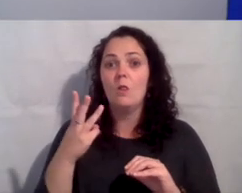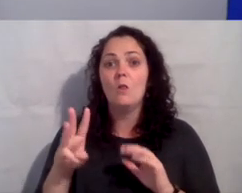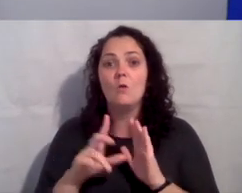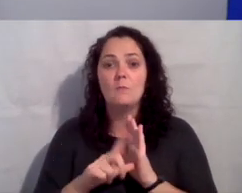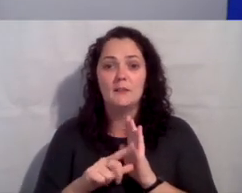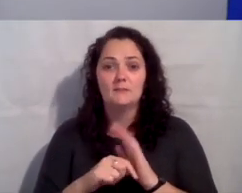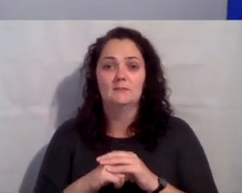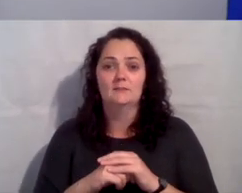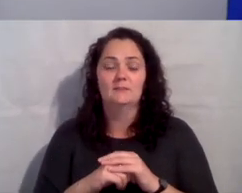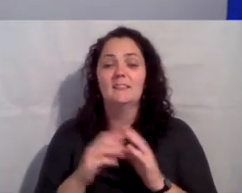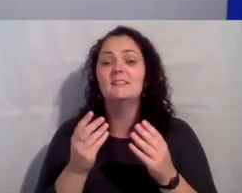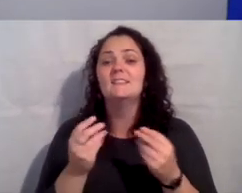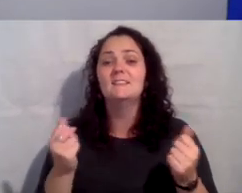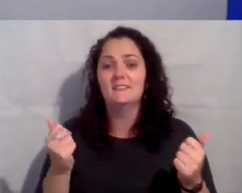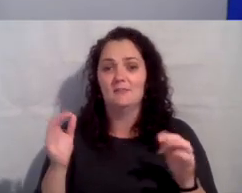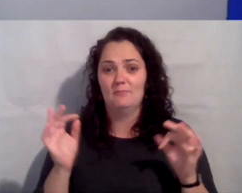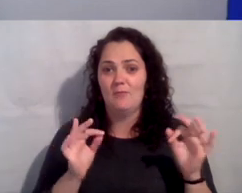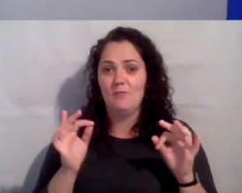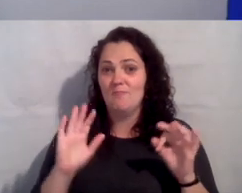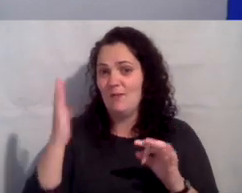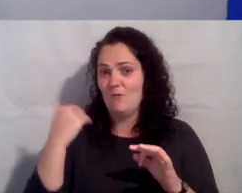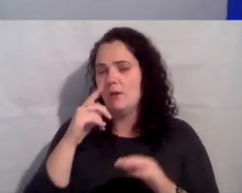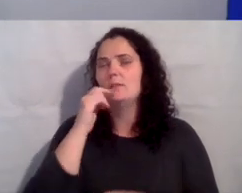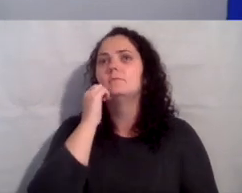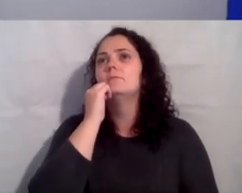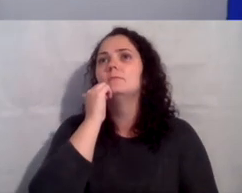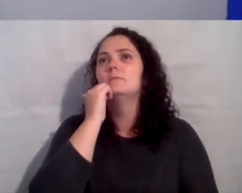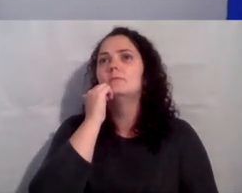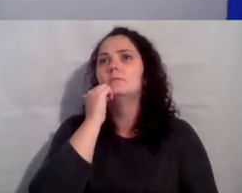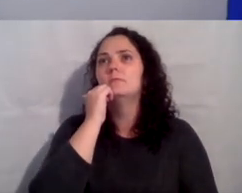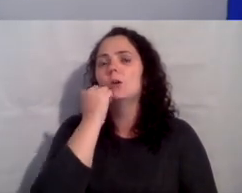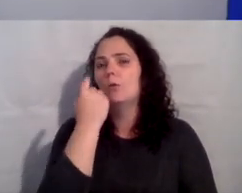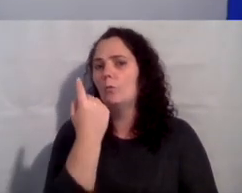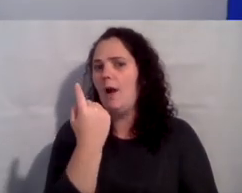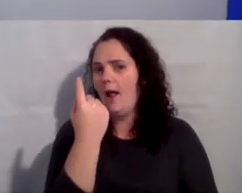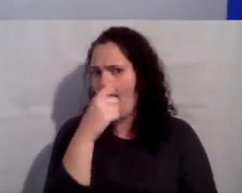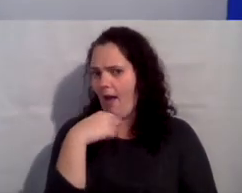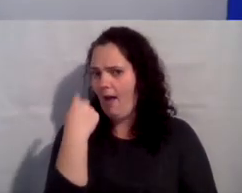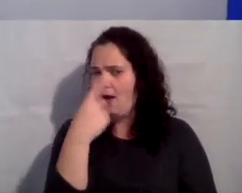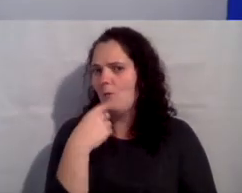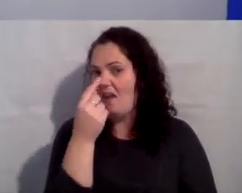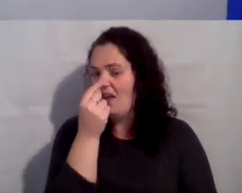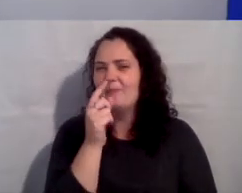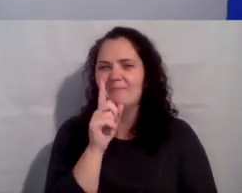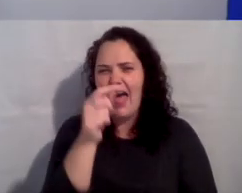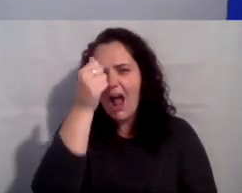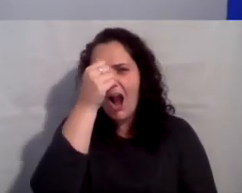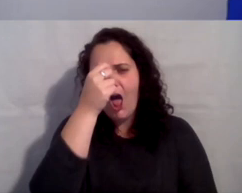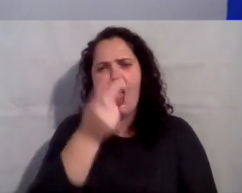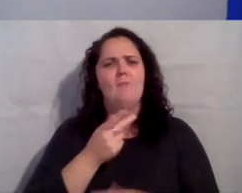hold a pose for over an hour in the past. But of course we understand that that's not the way the body works, the body is never static like that, the body is